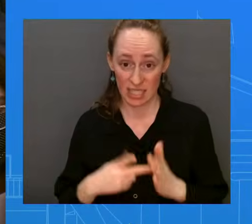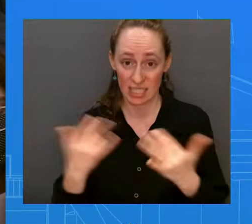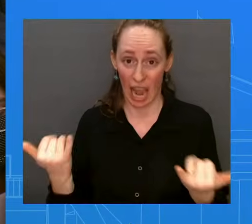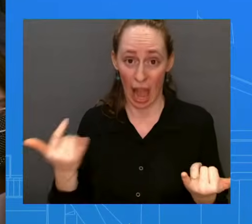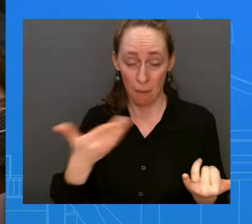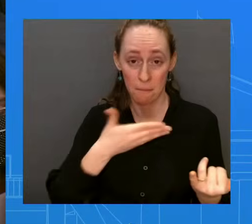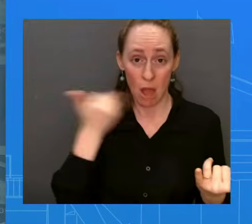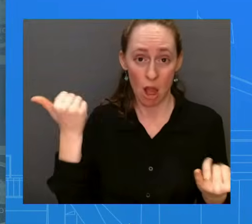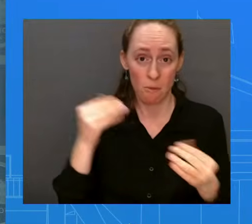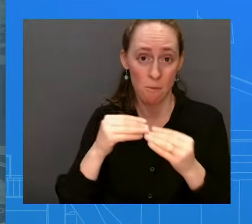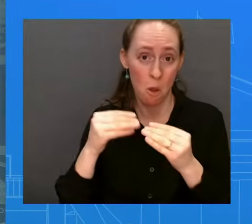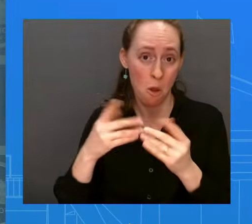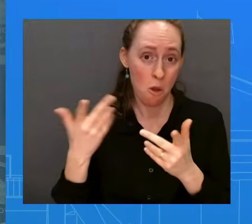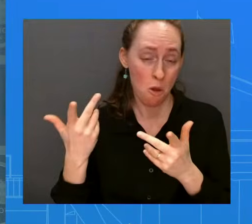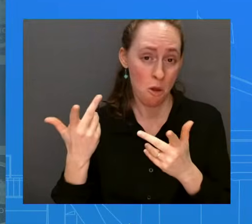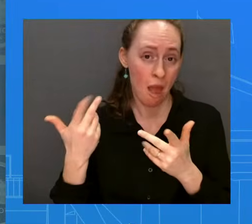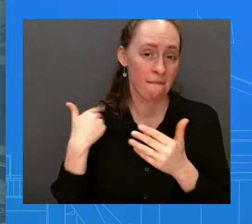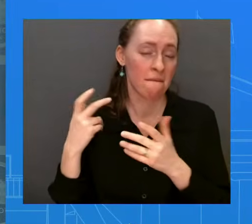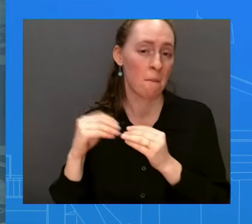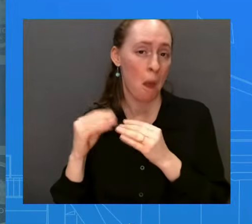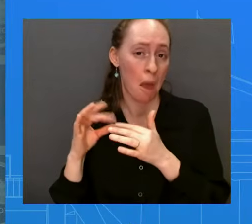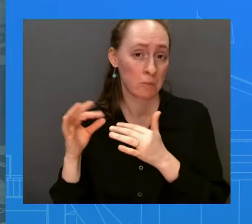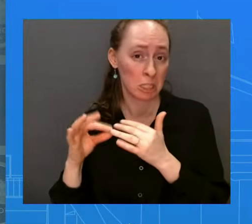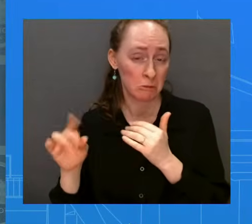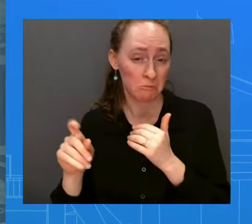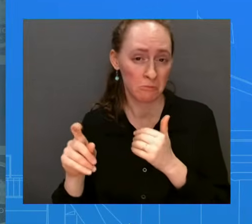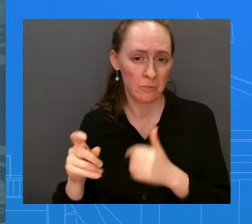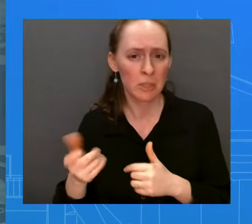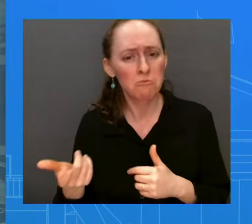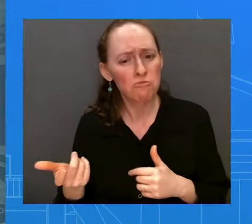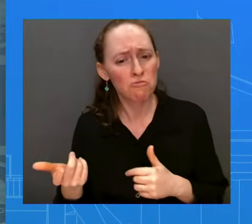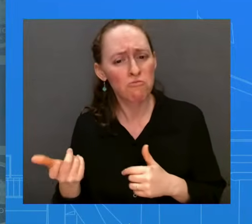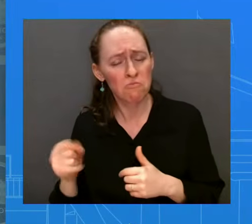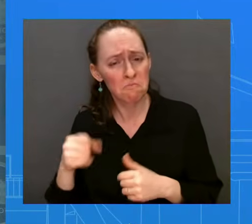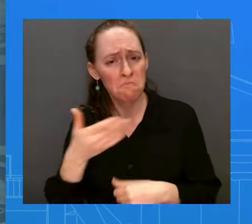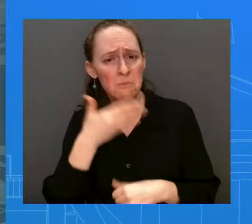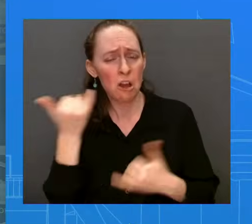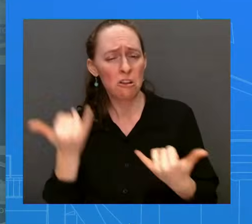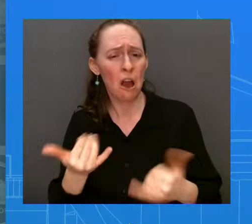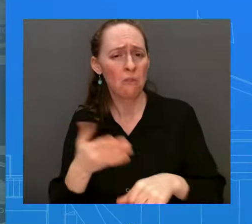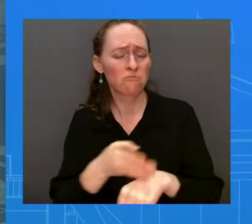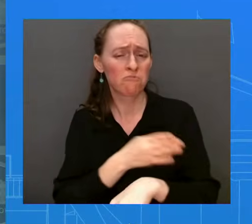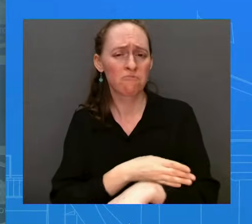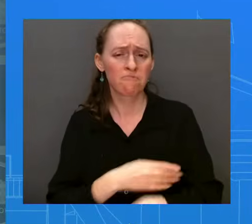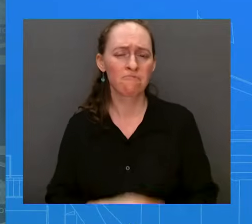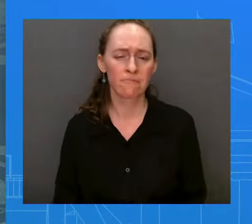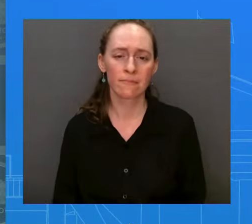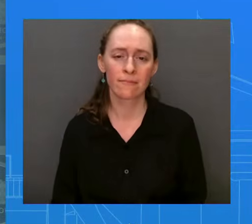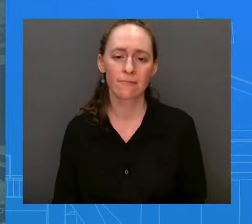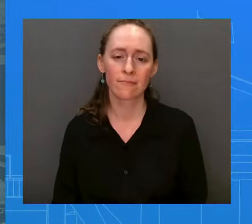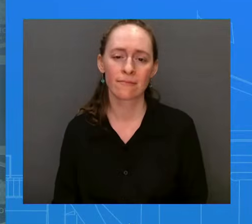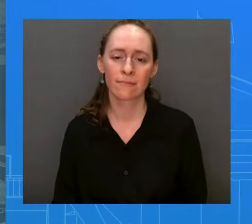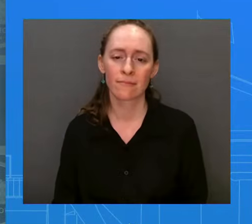And as I said, the President has directed the national security team to dig into this deeper from an interagency effort